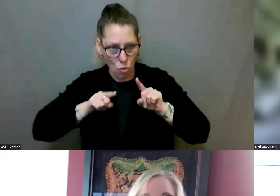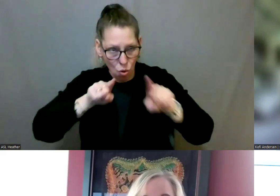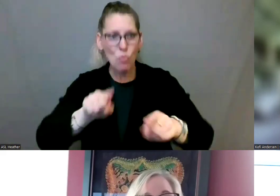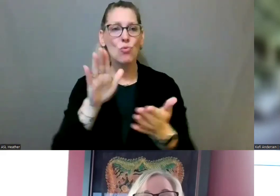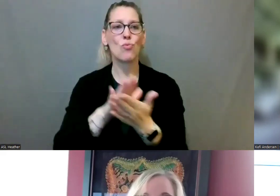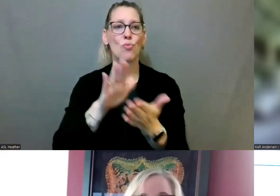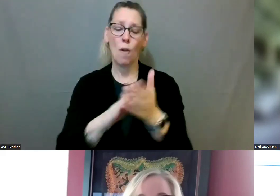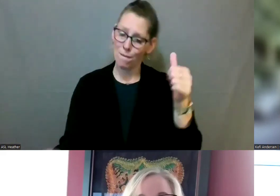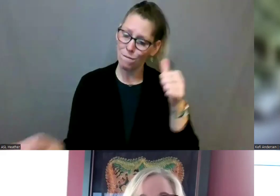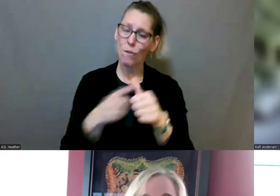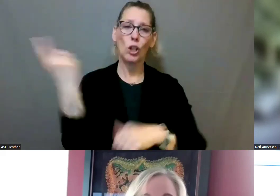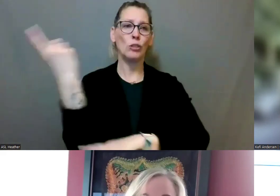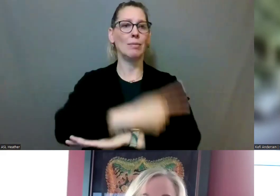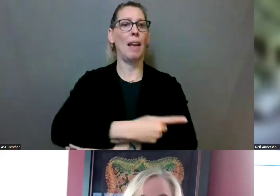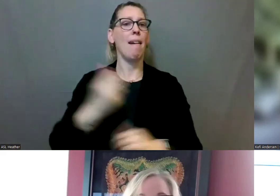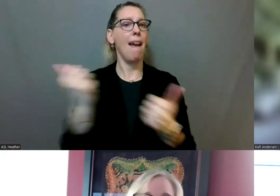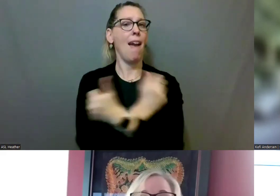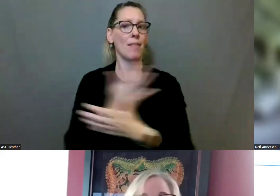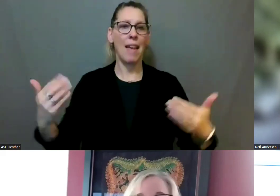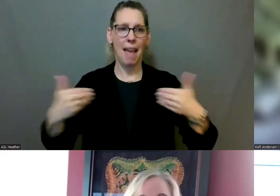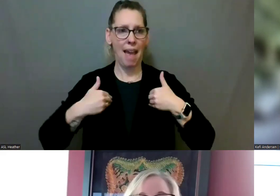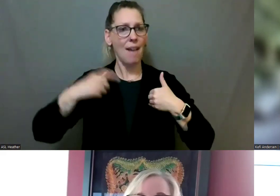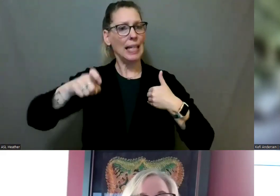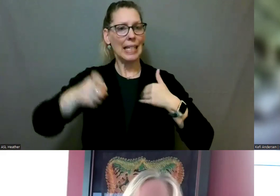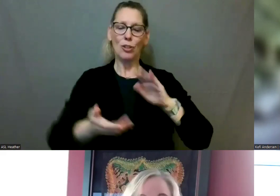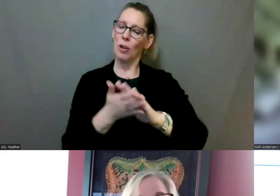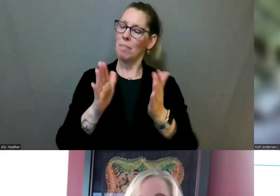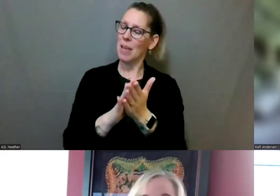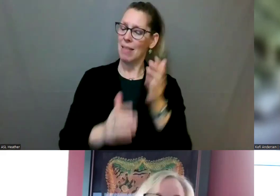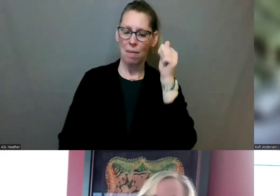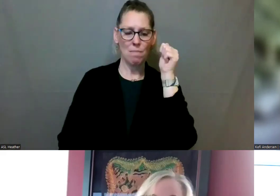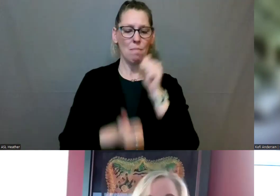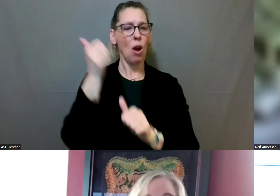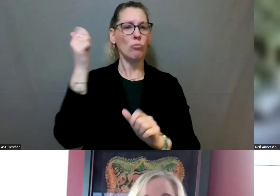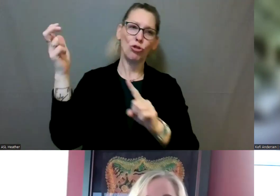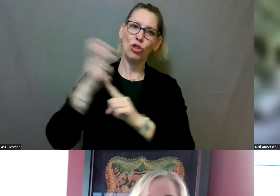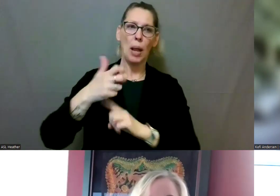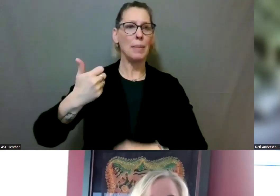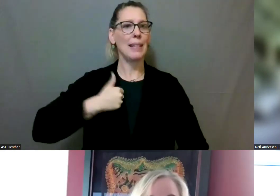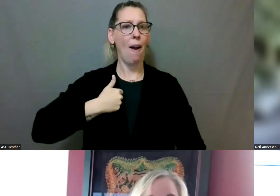and I will have everything I need to be my most amazing self and put my dreams into motion you